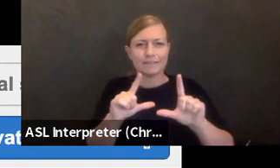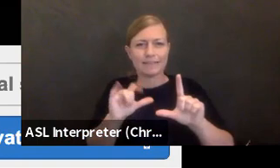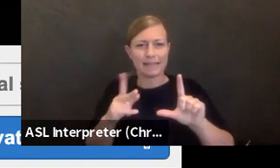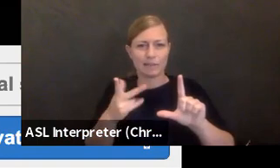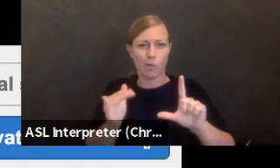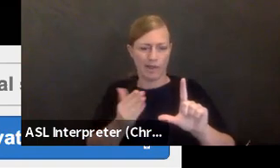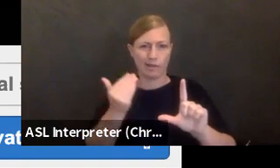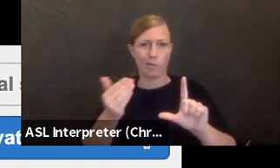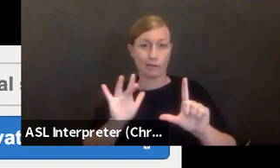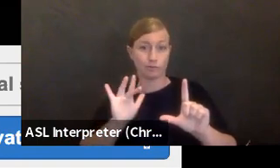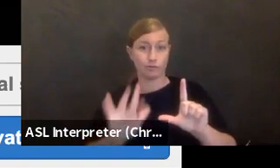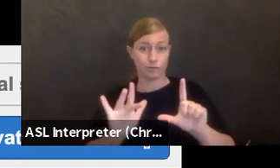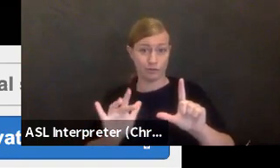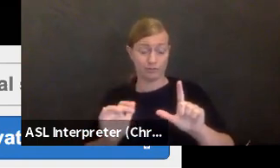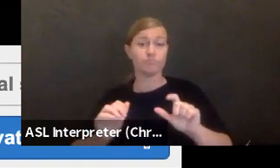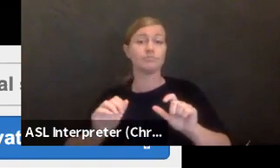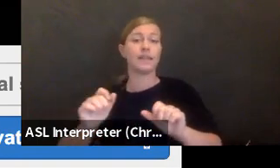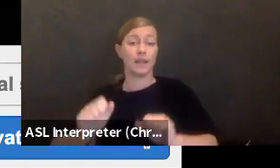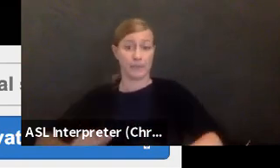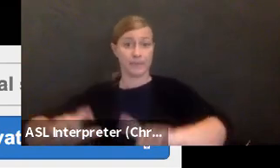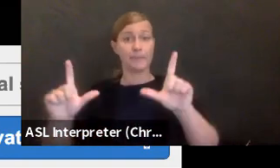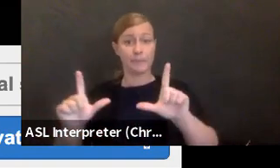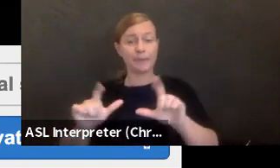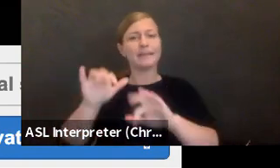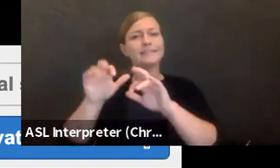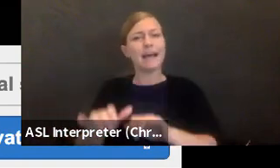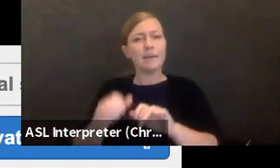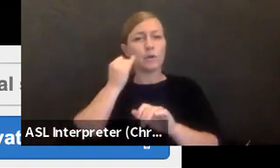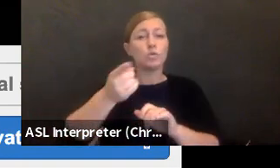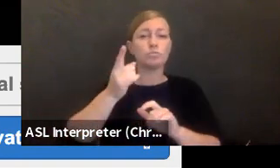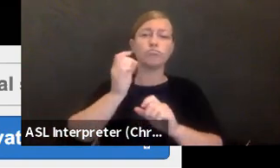sending you a link to this Poll Everywhere. I want you to please type in